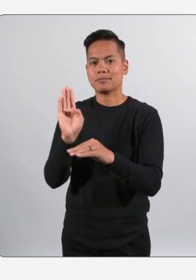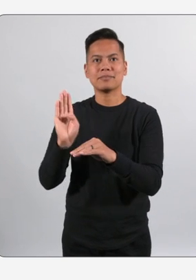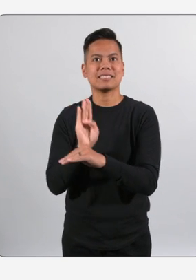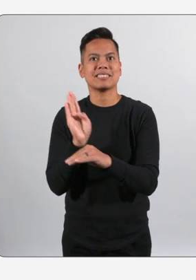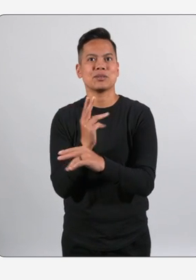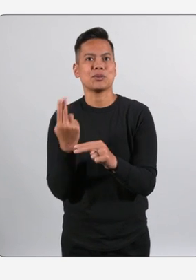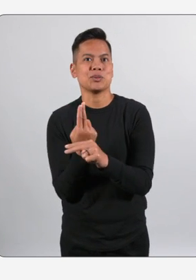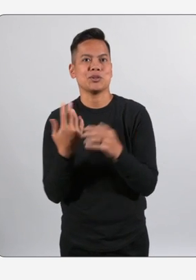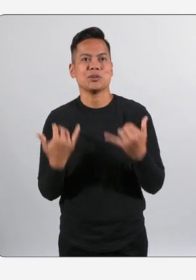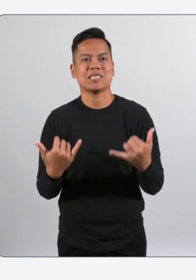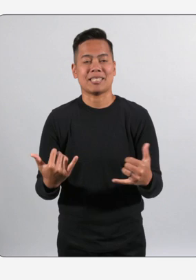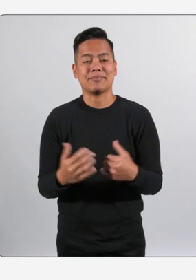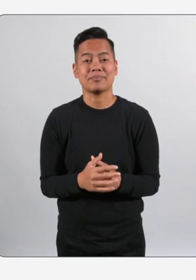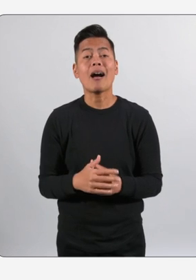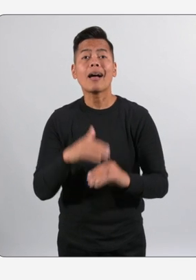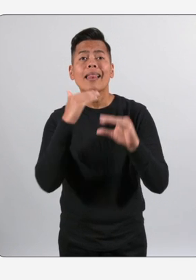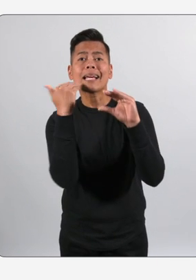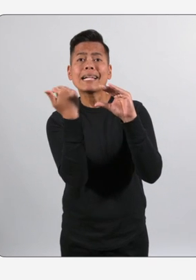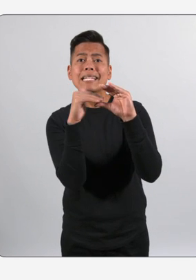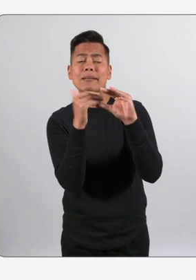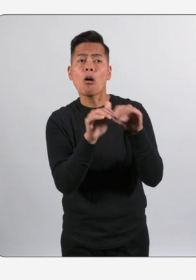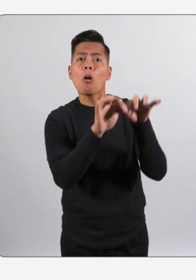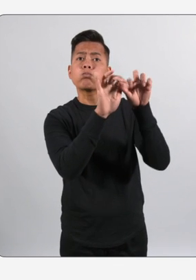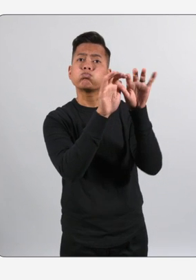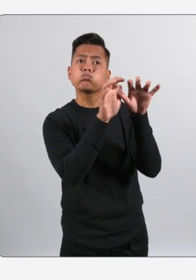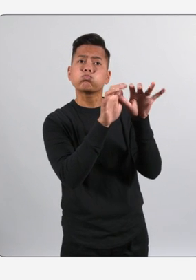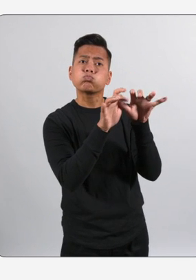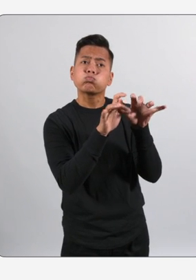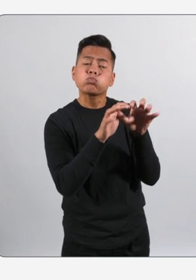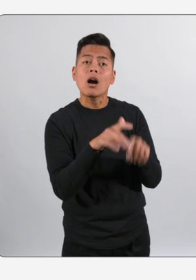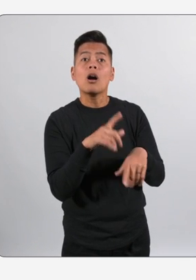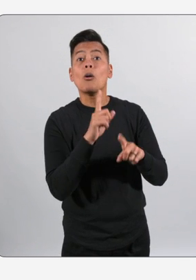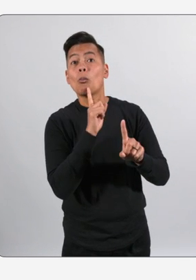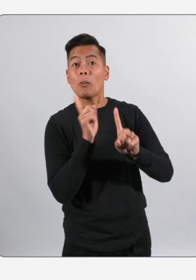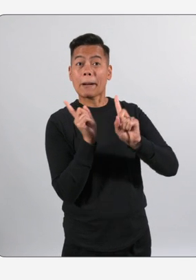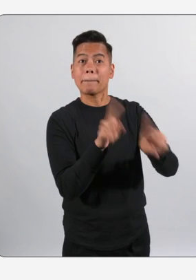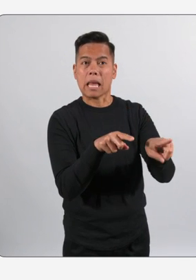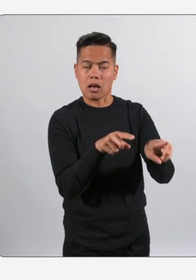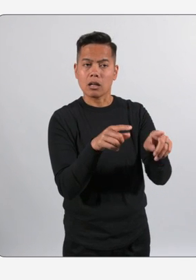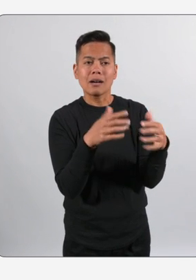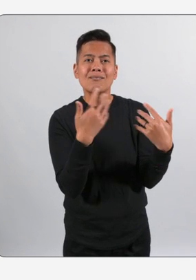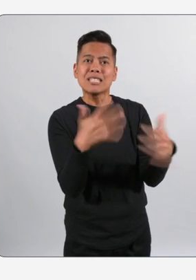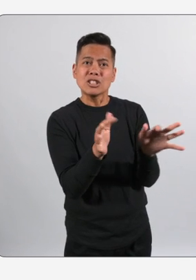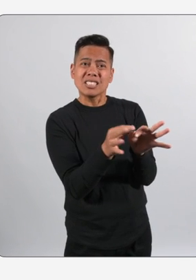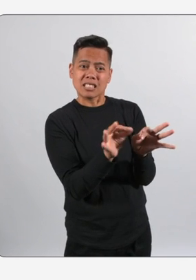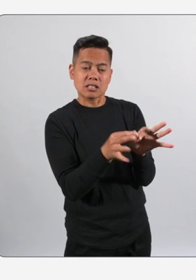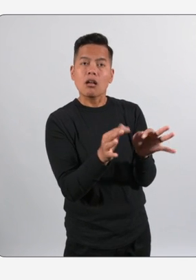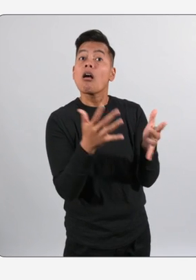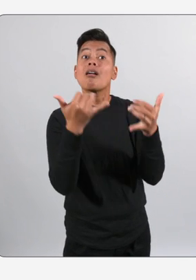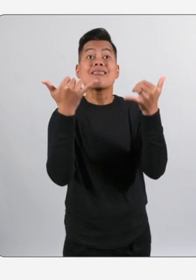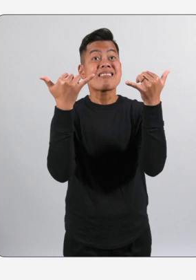Our Smart Compose and Smart Reply features have been helping me finish sentences for years. Now with G mail's new help me